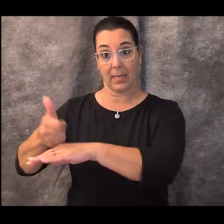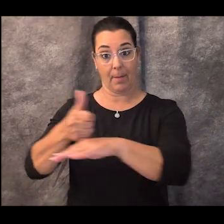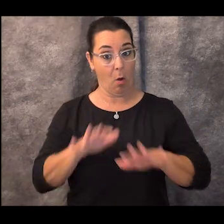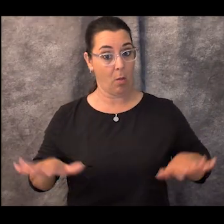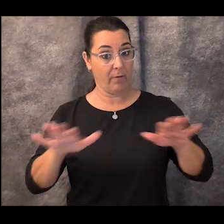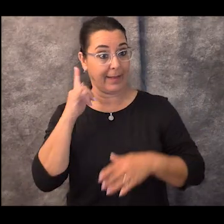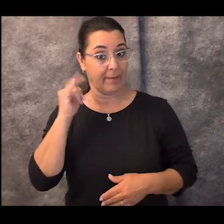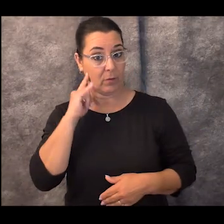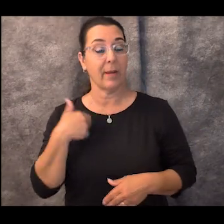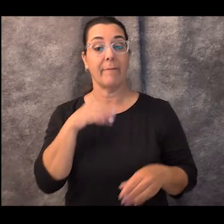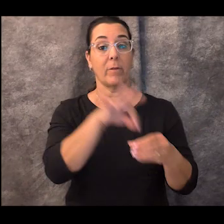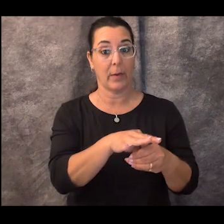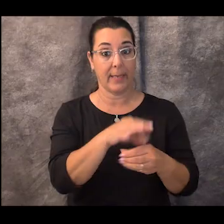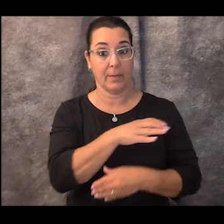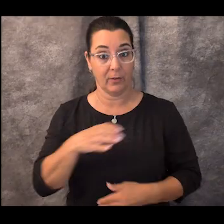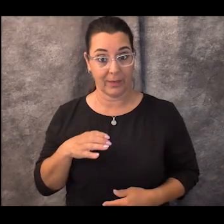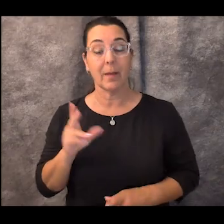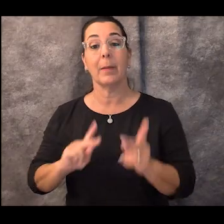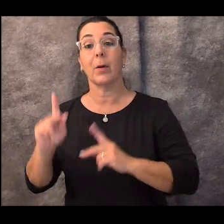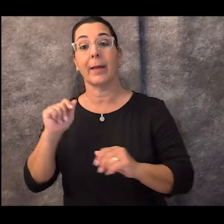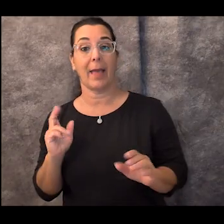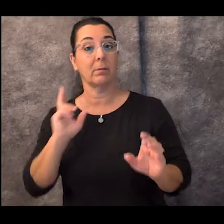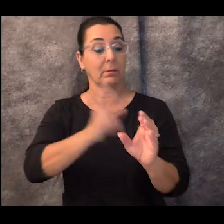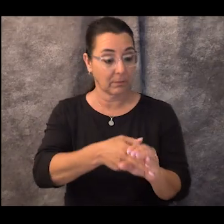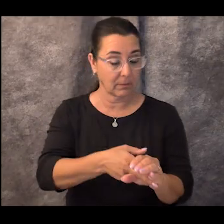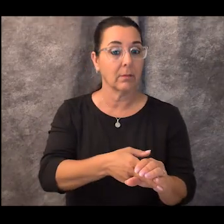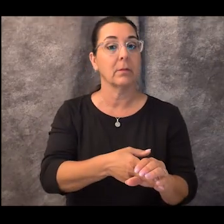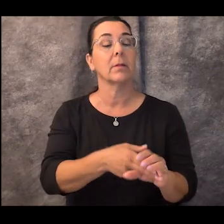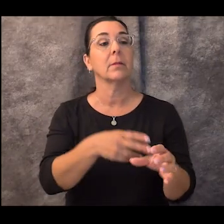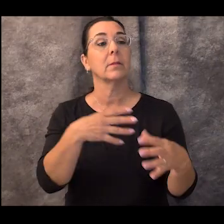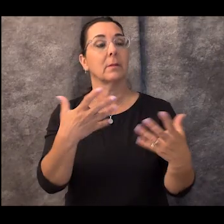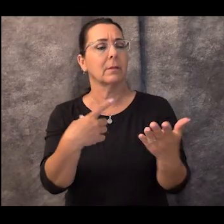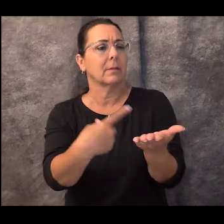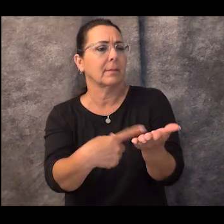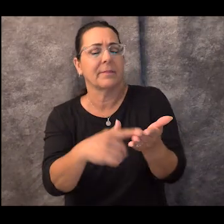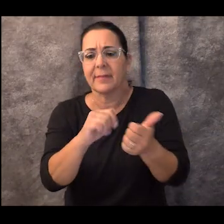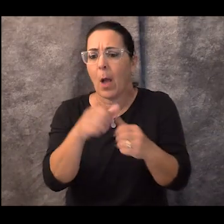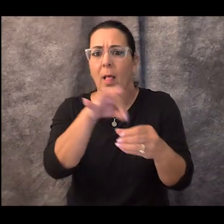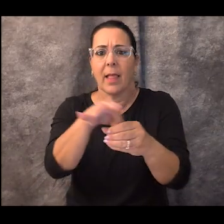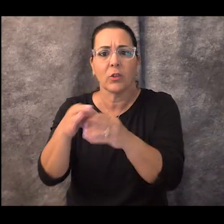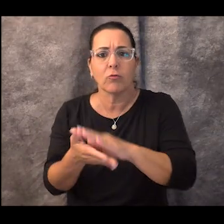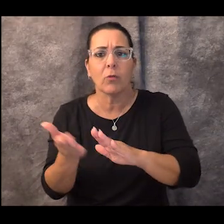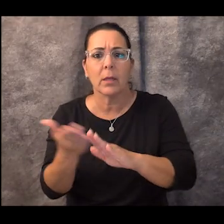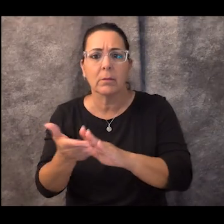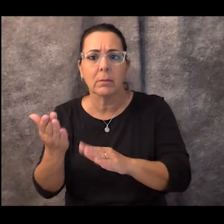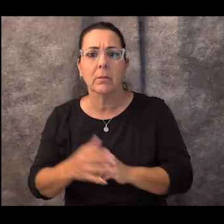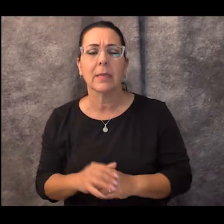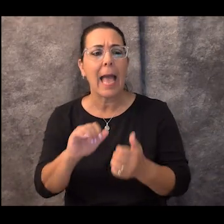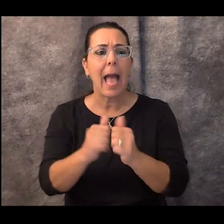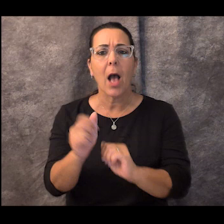like voting commissions that stakeholders can be a part of to talk about how elections are run and people with disabilities are part of those.